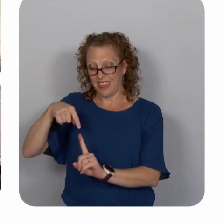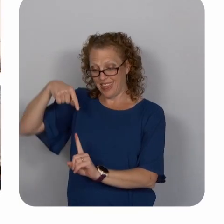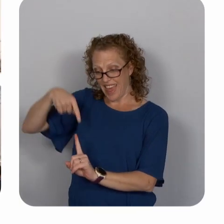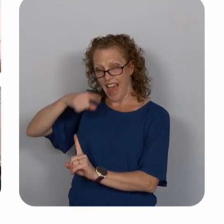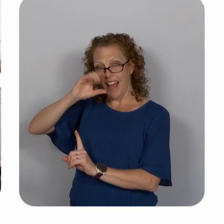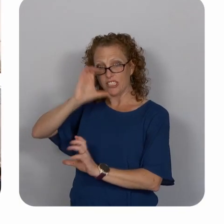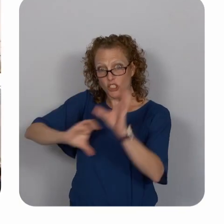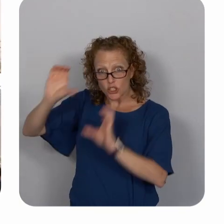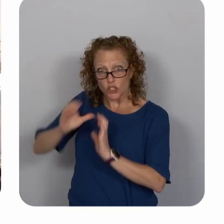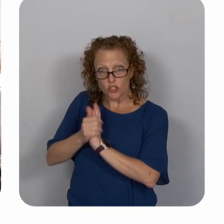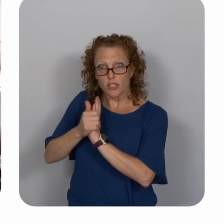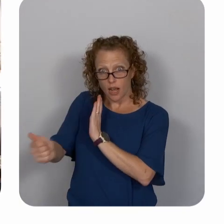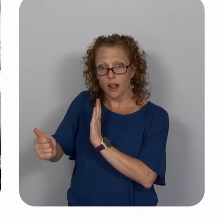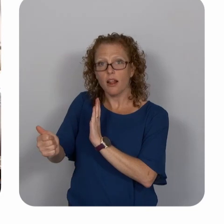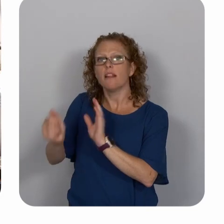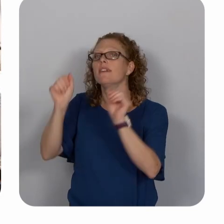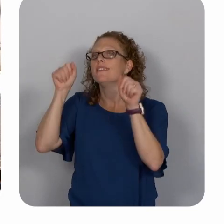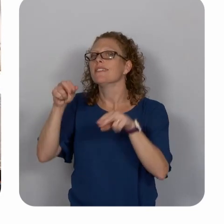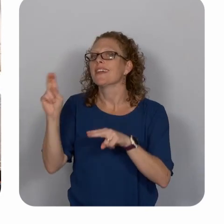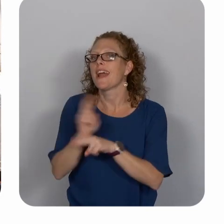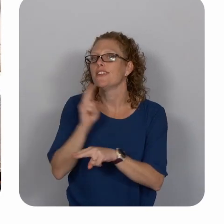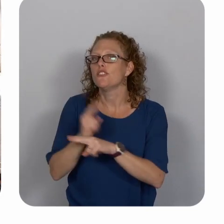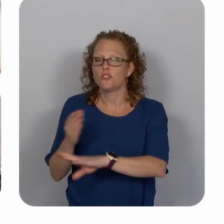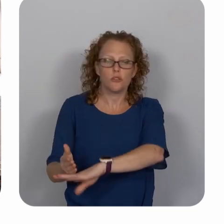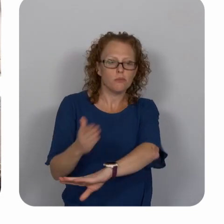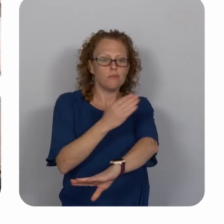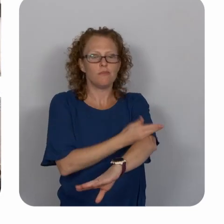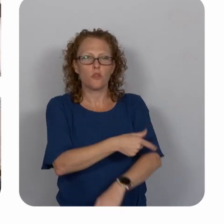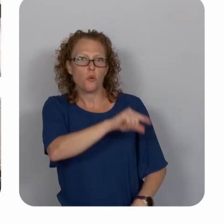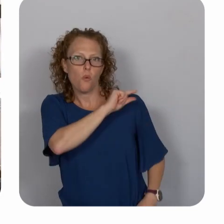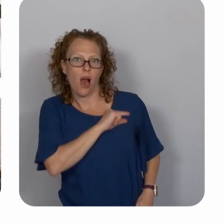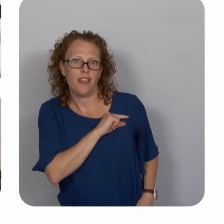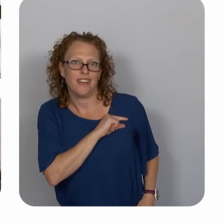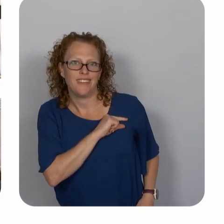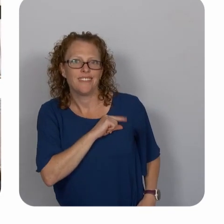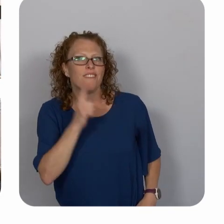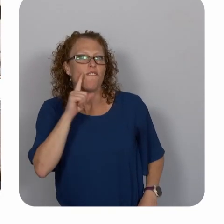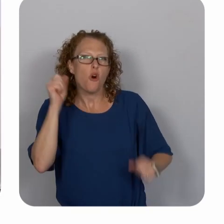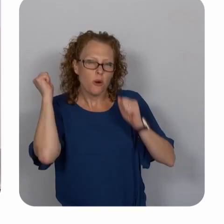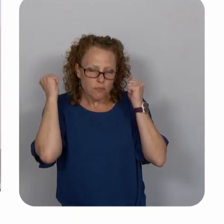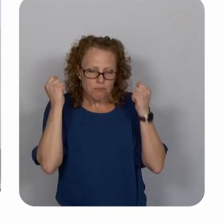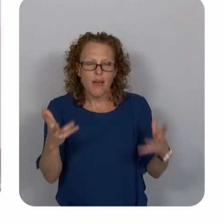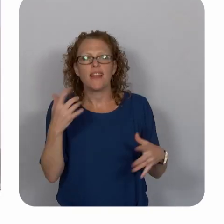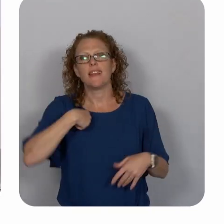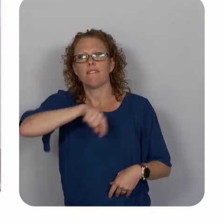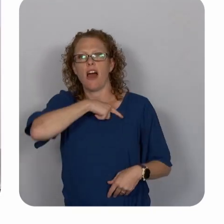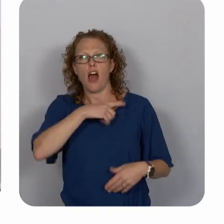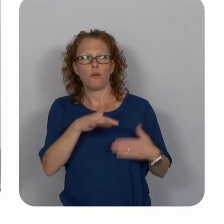the helpfulness of many of our prompts back to the users. And in terms of the experience,